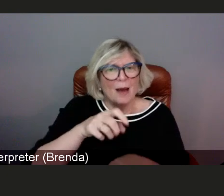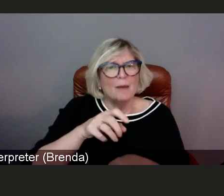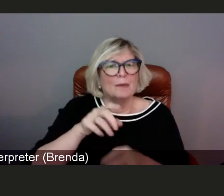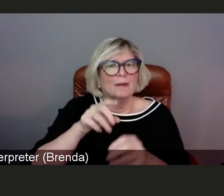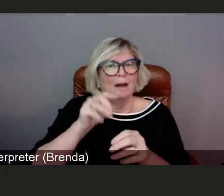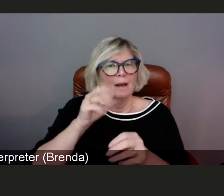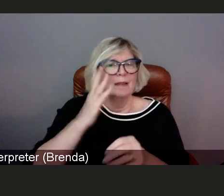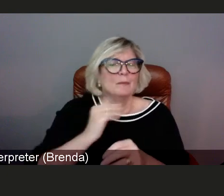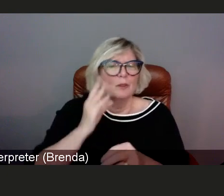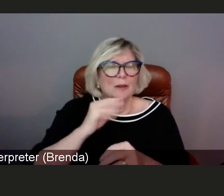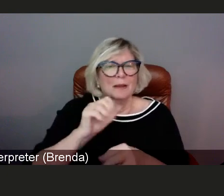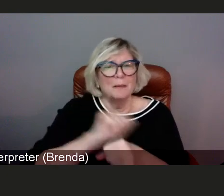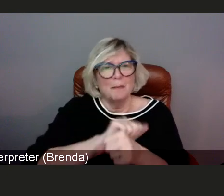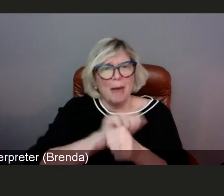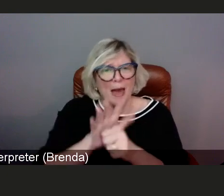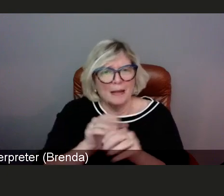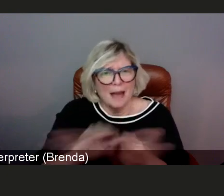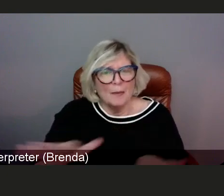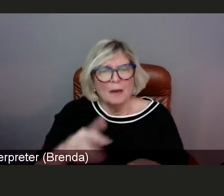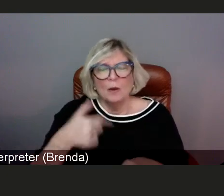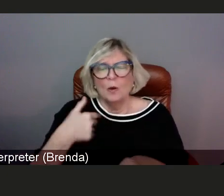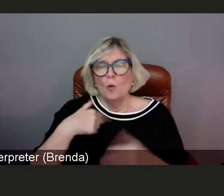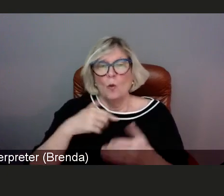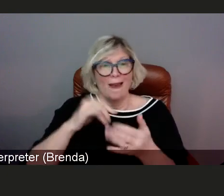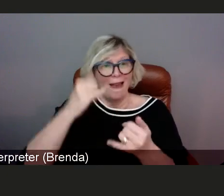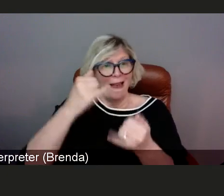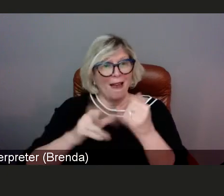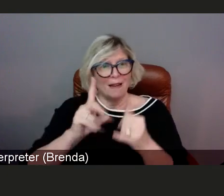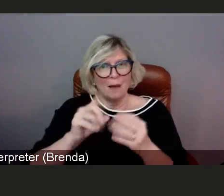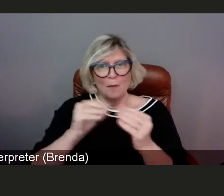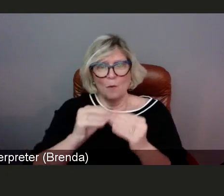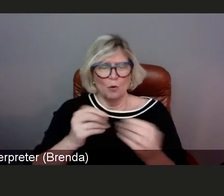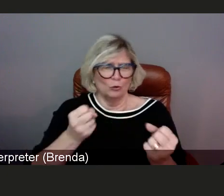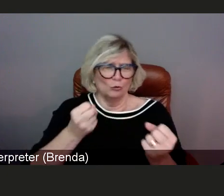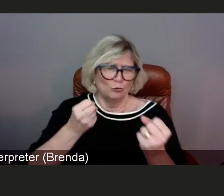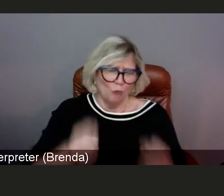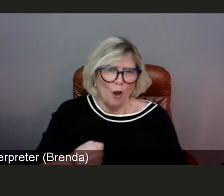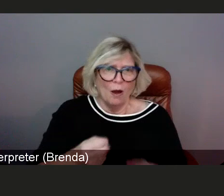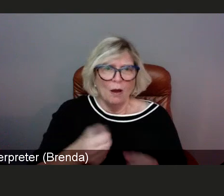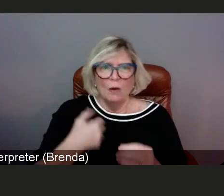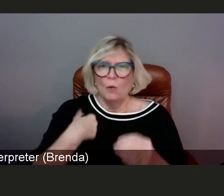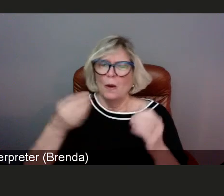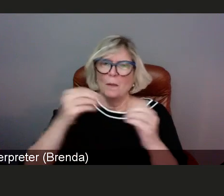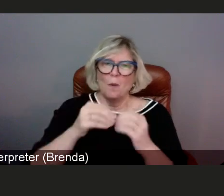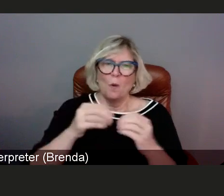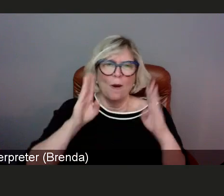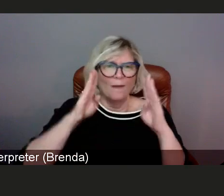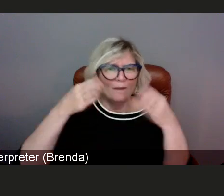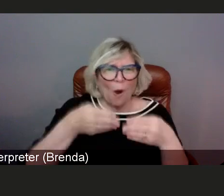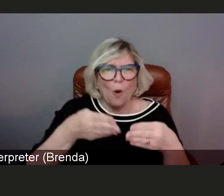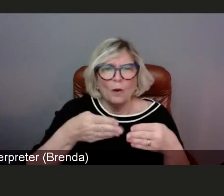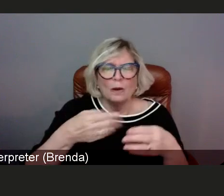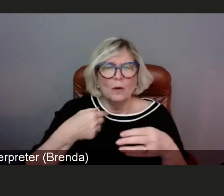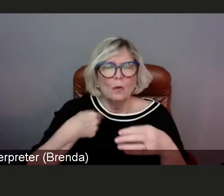we have come through it more focused, we have come through it more folk-centered on the community